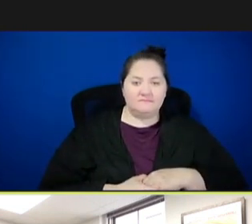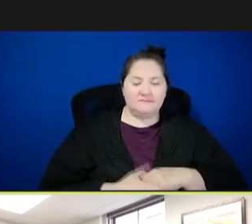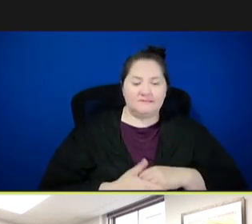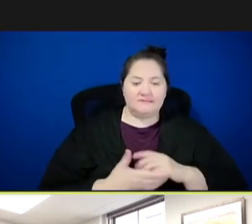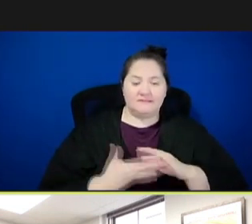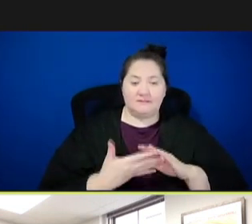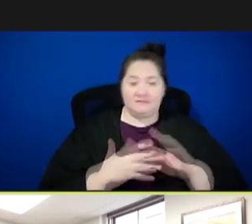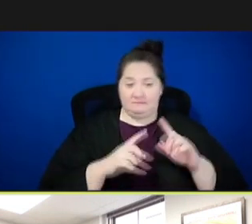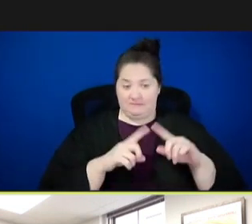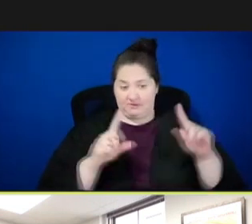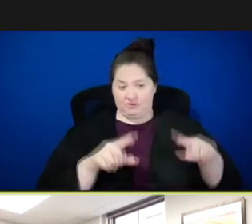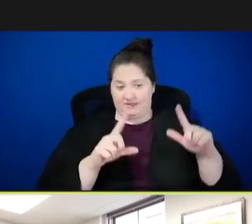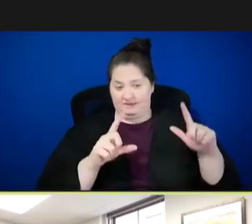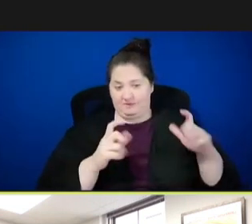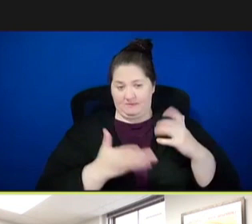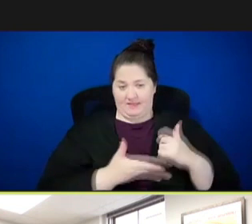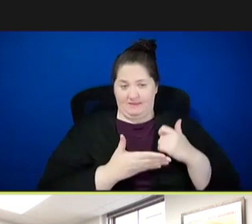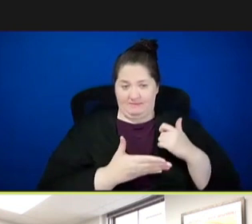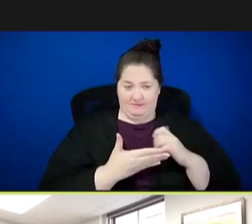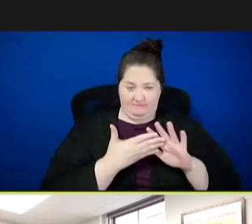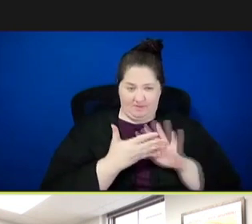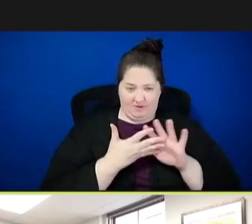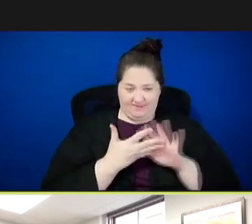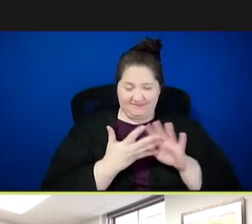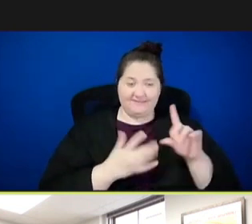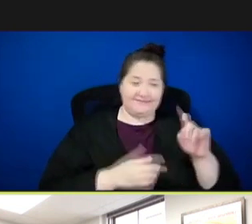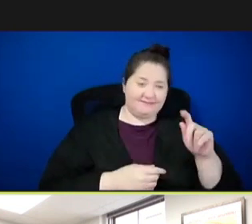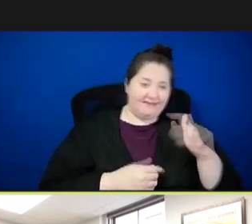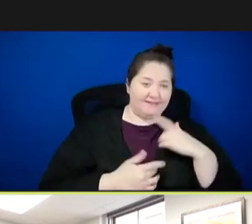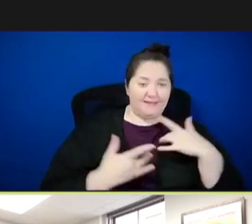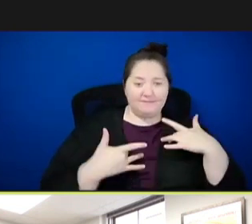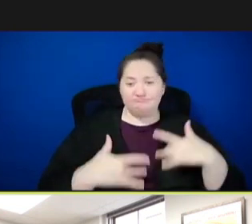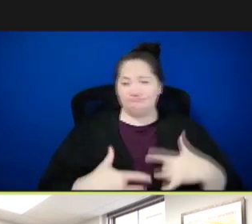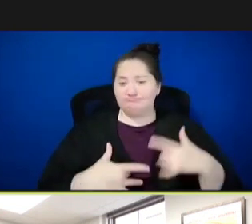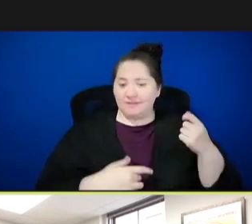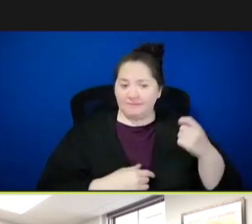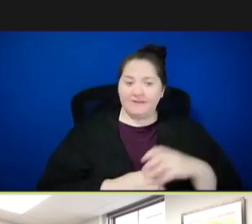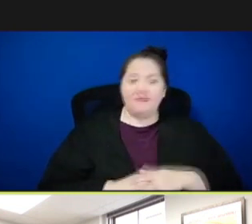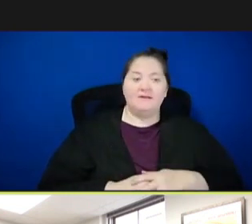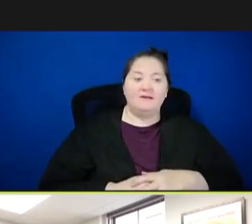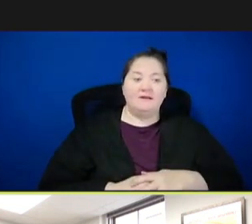capture may be helping me here because the data is kind of depressing the top of that bottom panel is